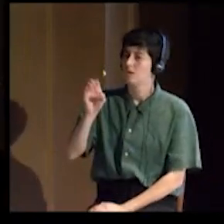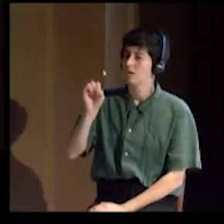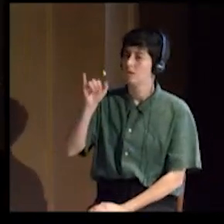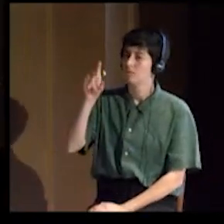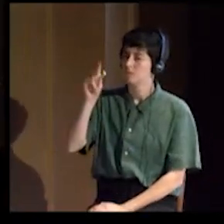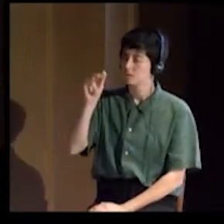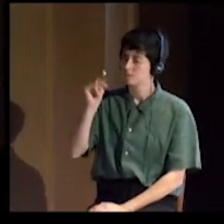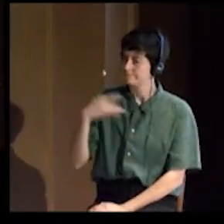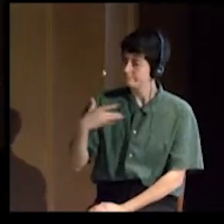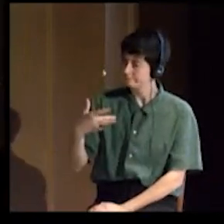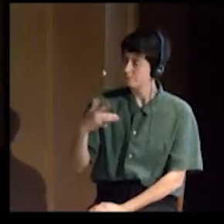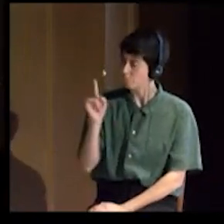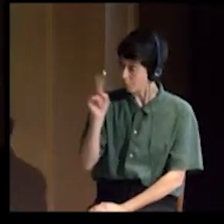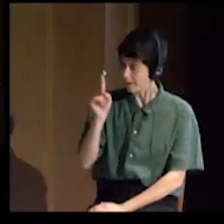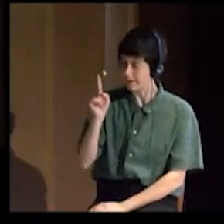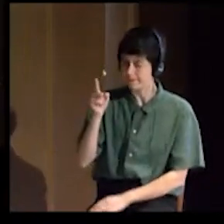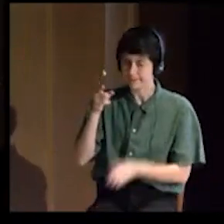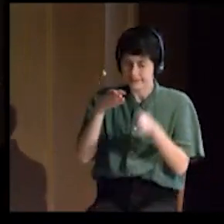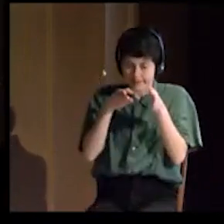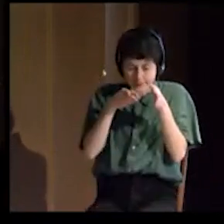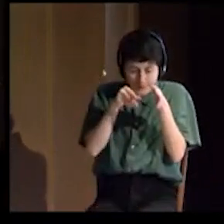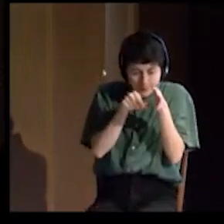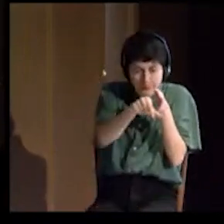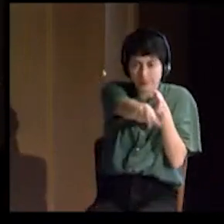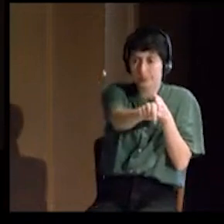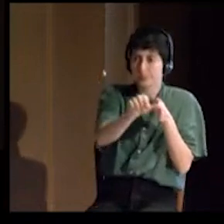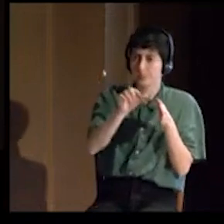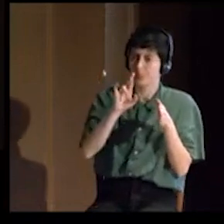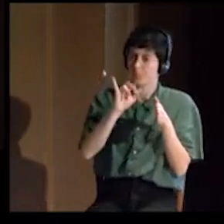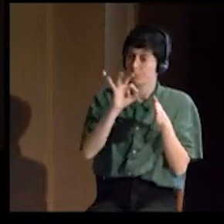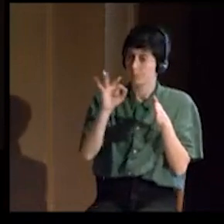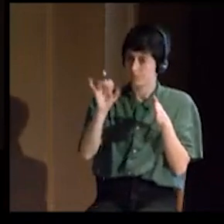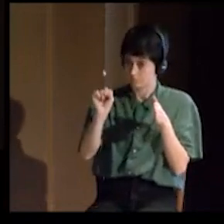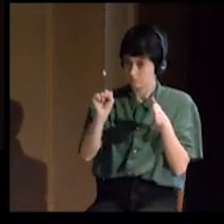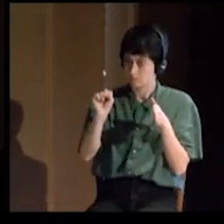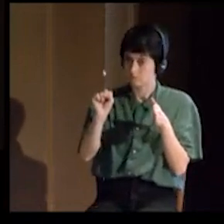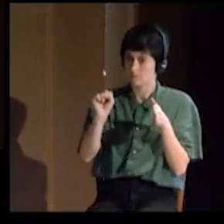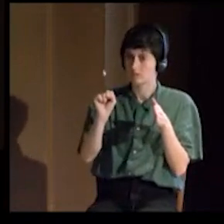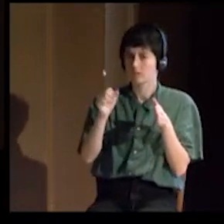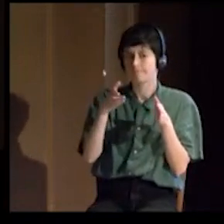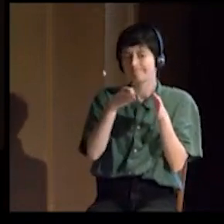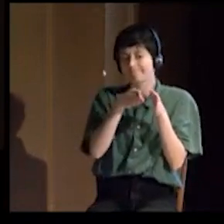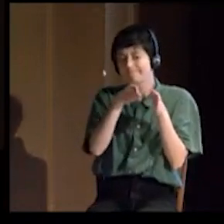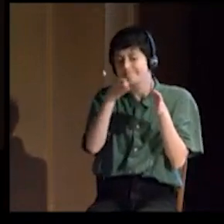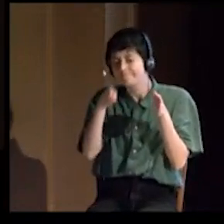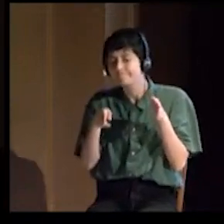And so you can find obsidians adjacent to like the Twalme batholiths where those aplites dikes are,